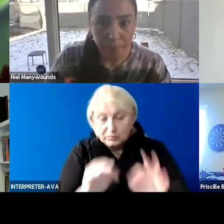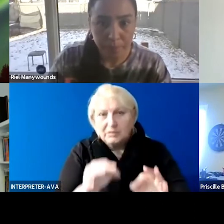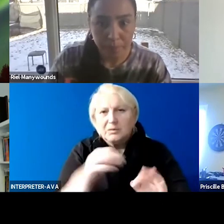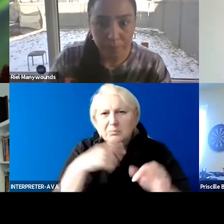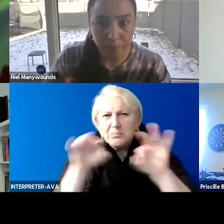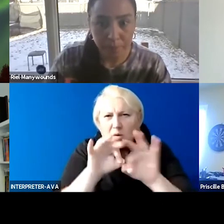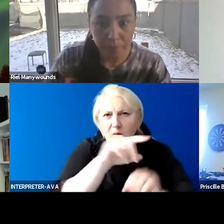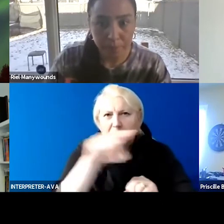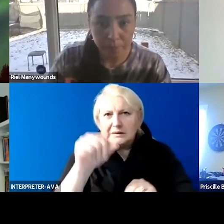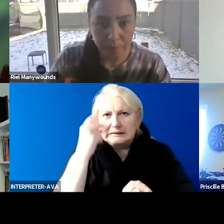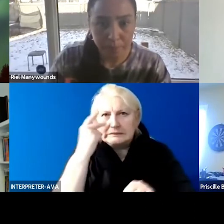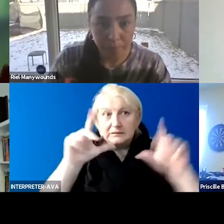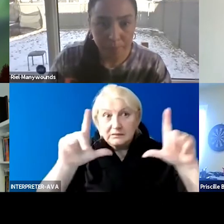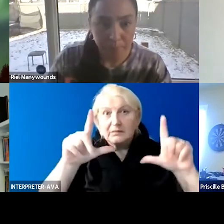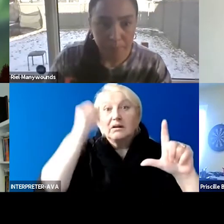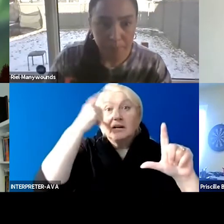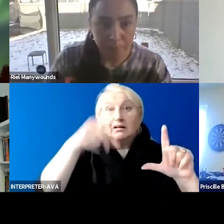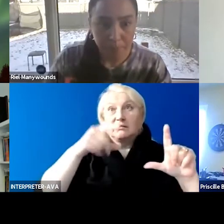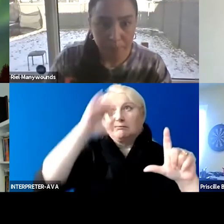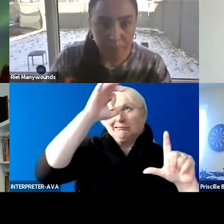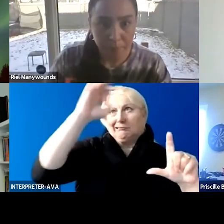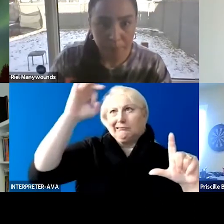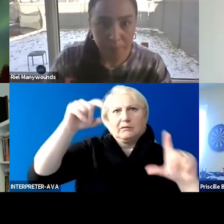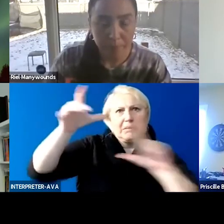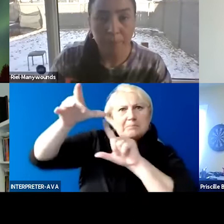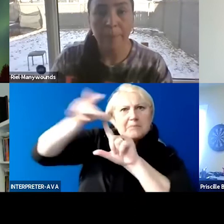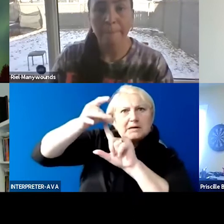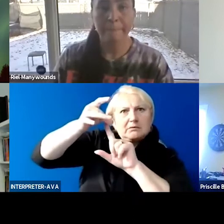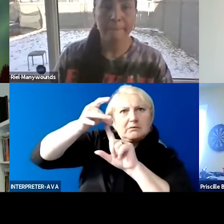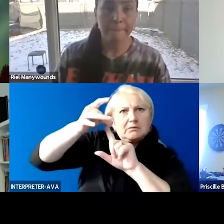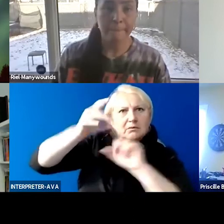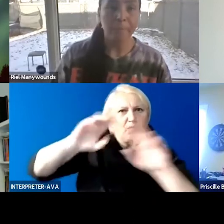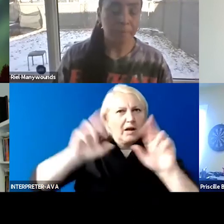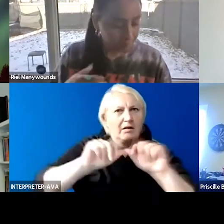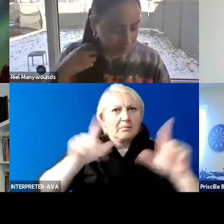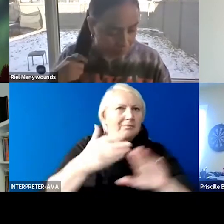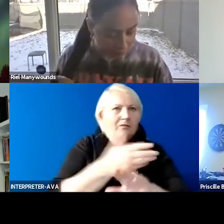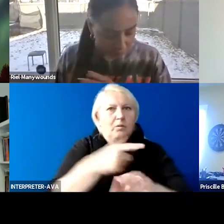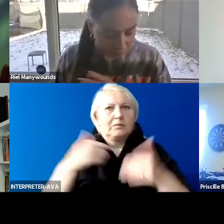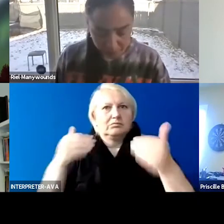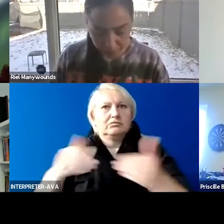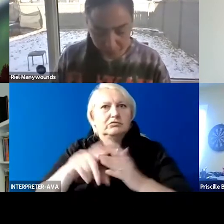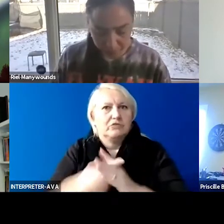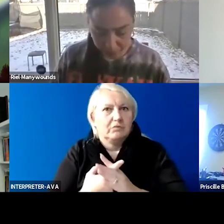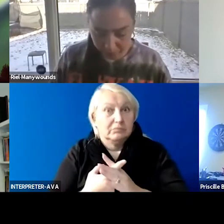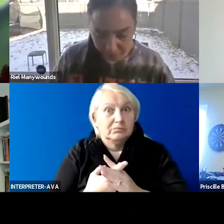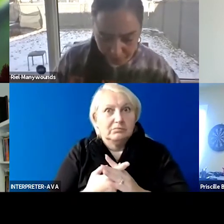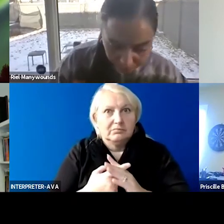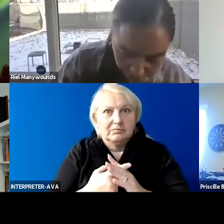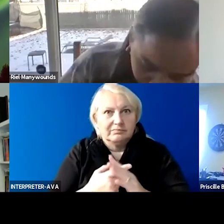see and pin the interpreters before we get started with all of today's proceedings.